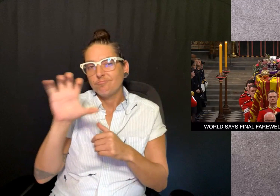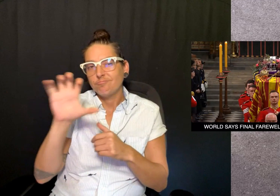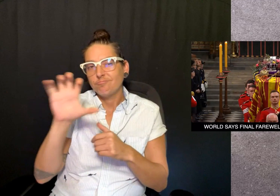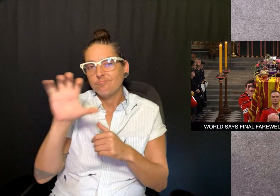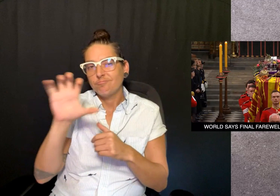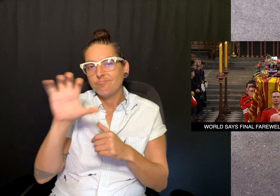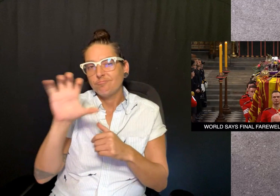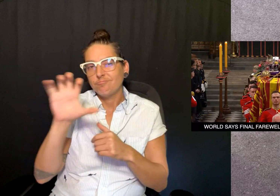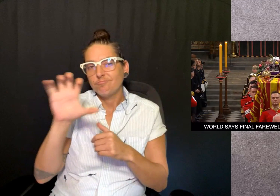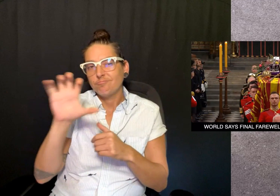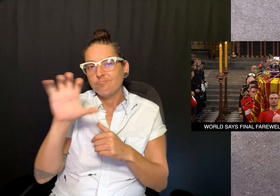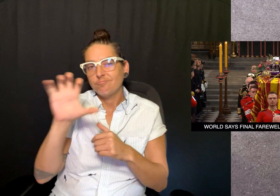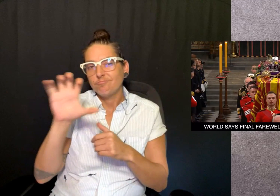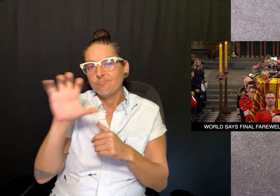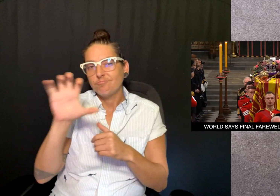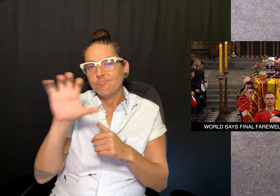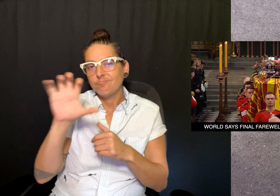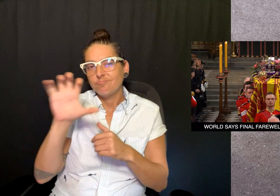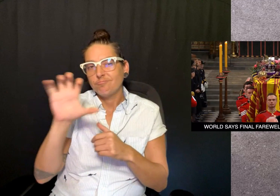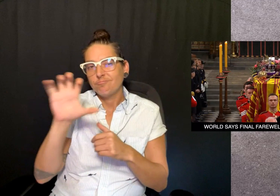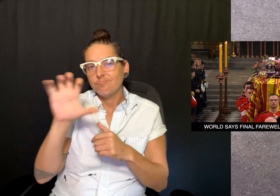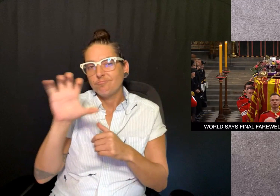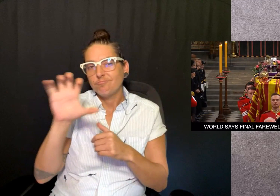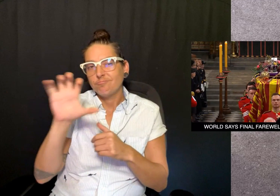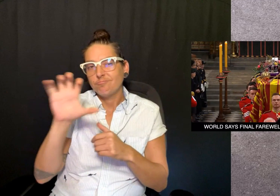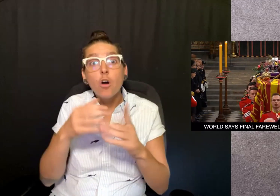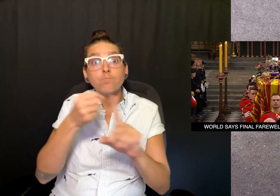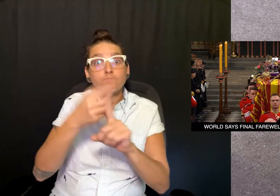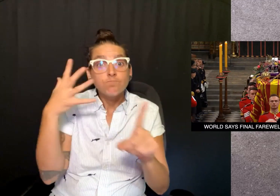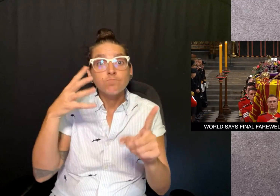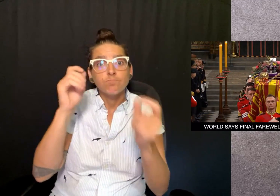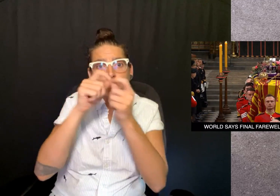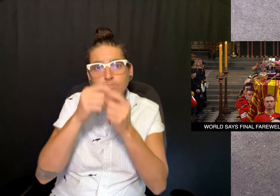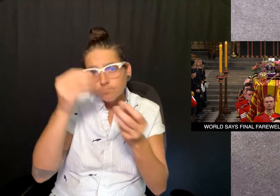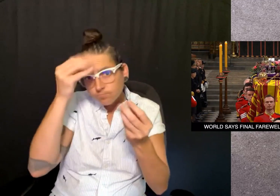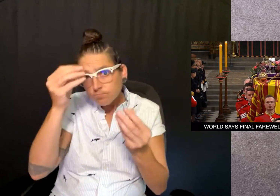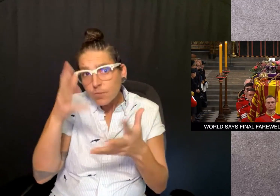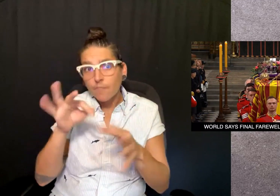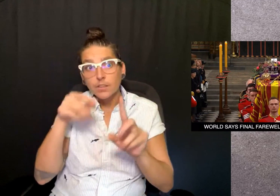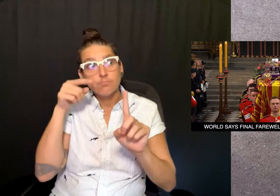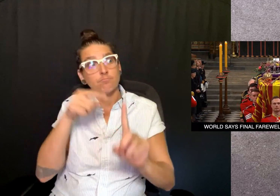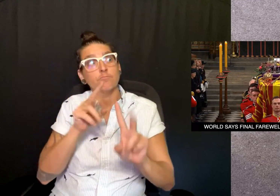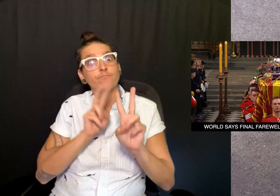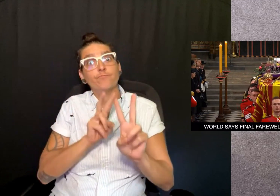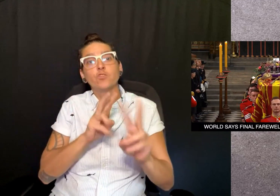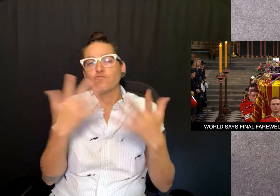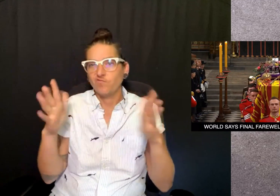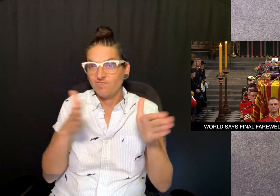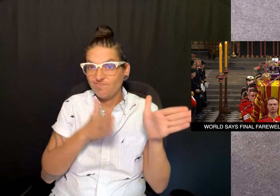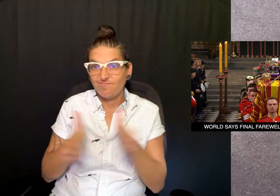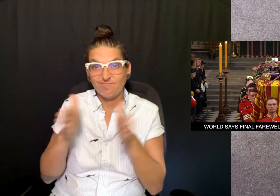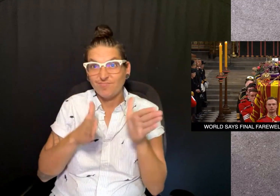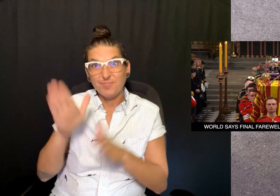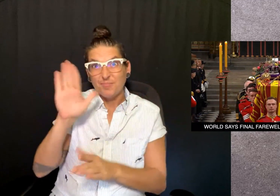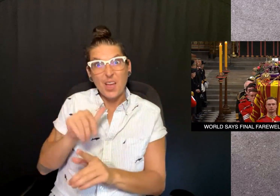around the world all of the details of the funeral were planned out by the Queen herself